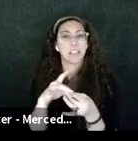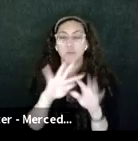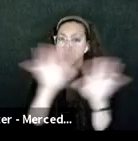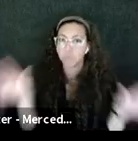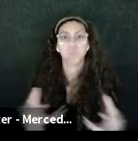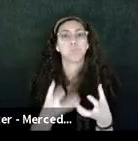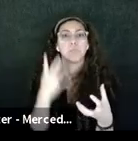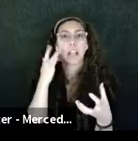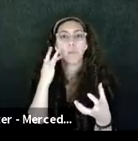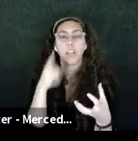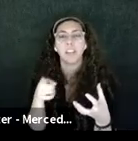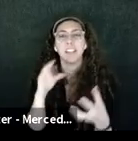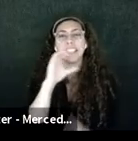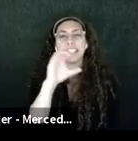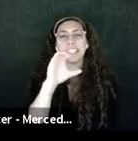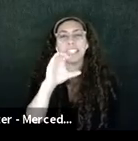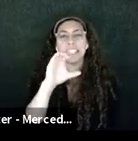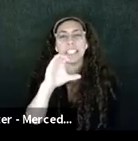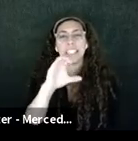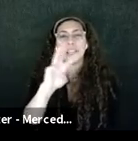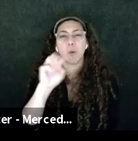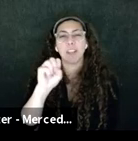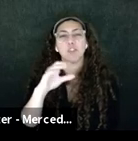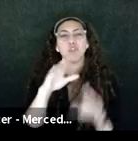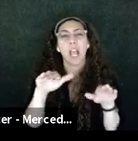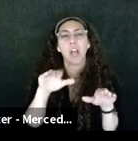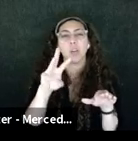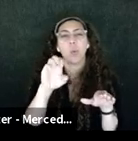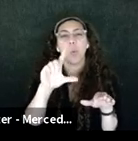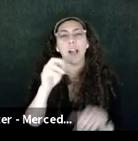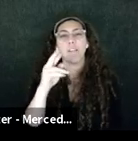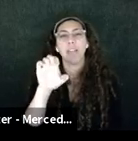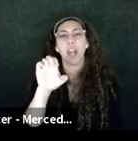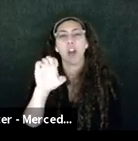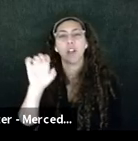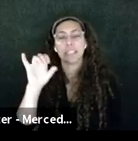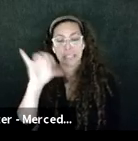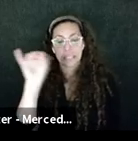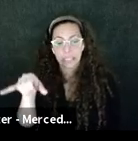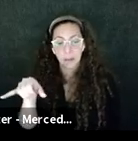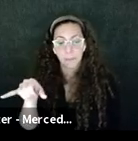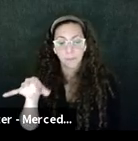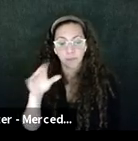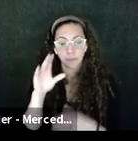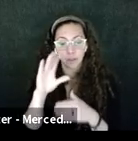Jason Williams: It's called see WS child welfare system. And so all of the data gets pulled directly from the UC Berkeley website.